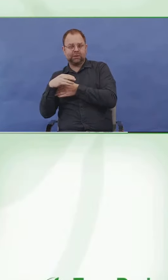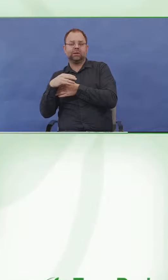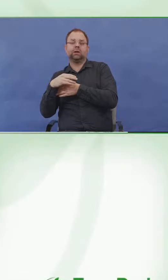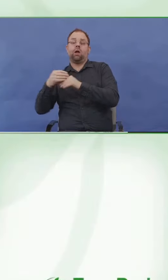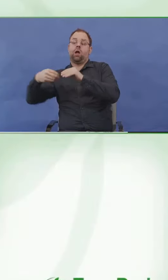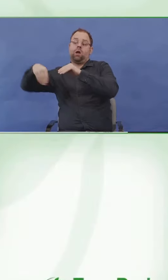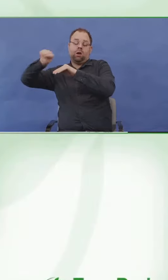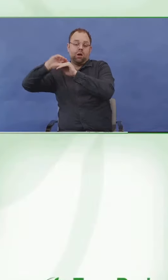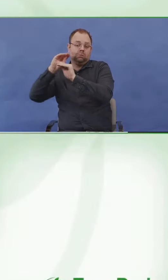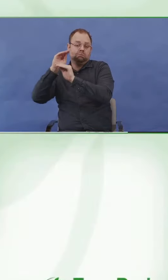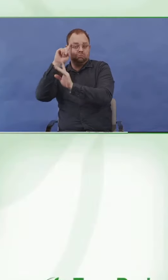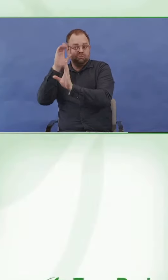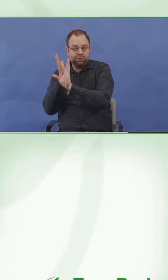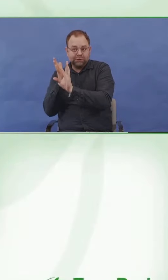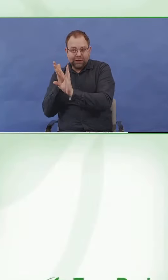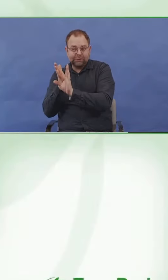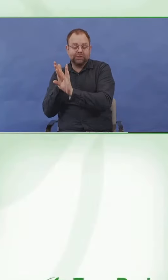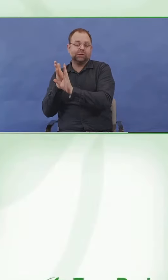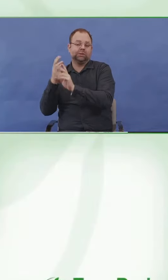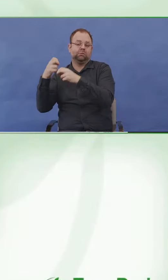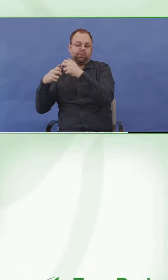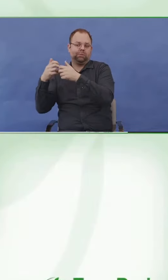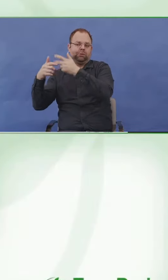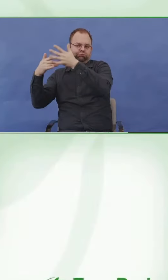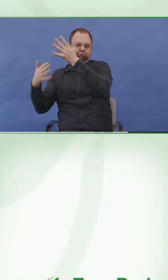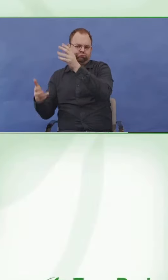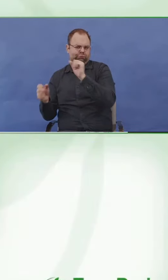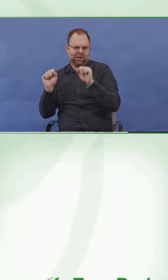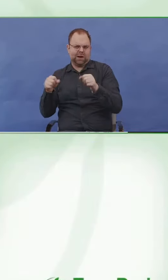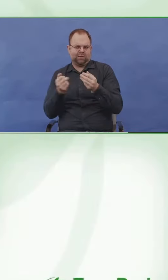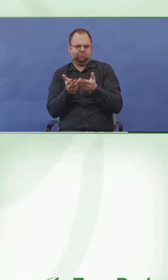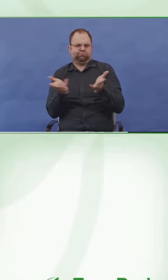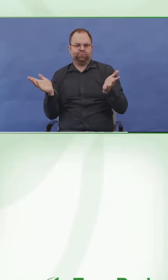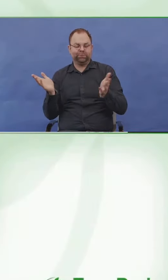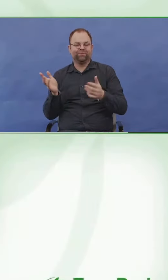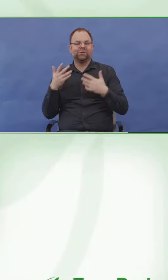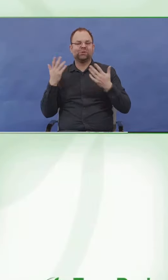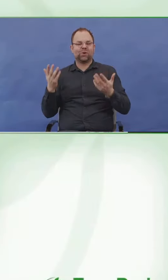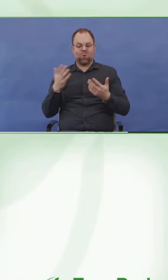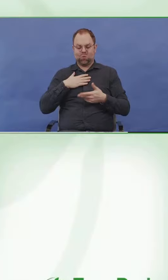Each of what we have to do is building a system that allows more